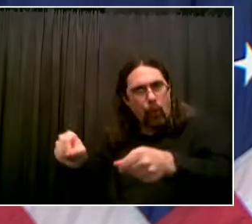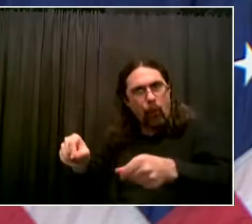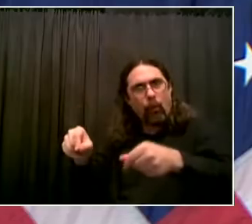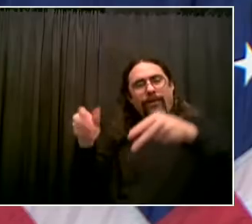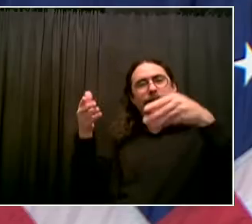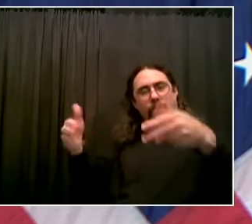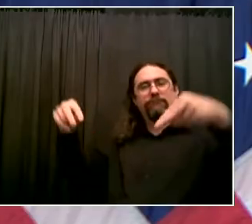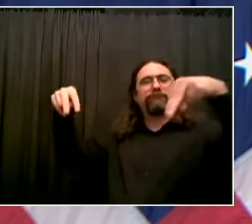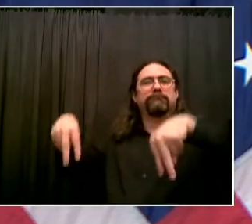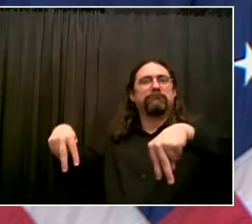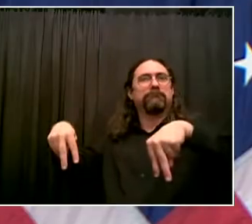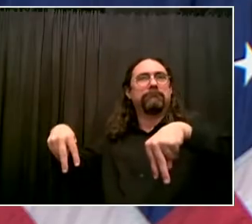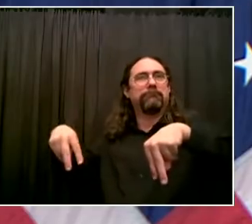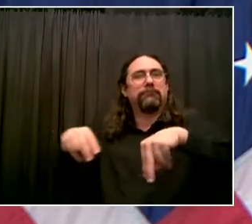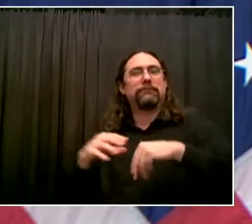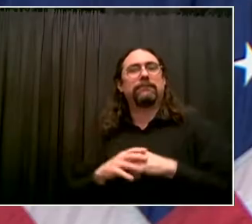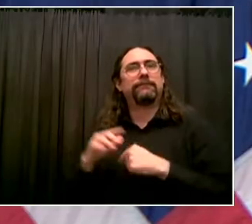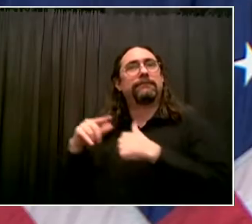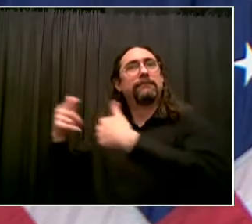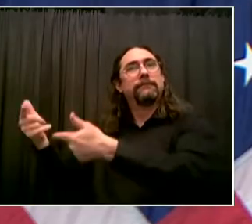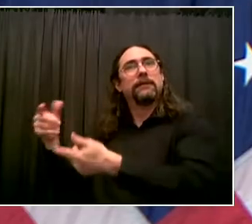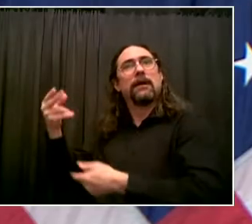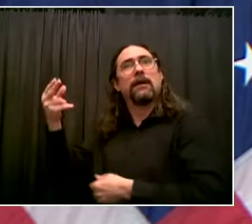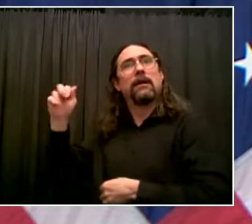CHIEF, DO YOU WANT TO EXPLAIN THAT FURTHER? THERE ARE A